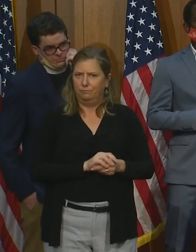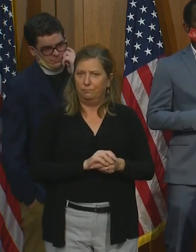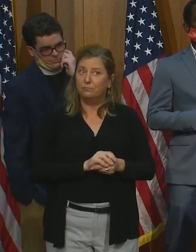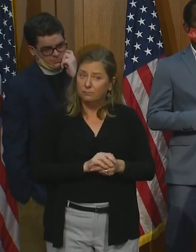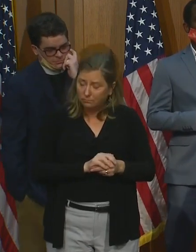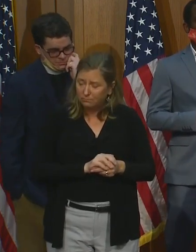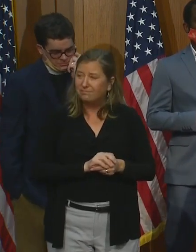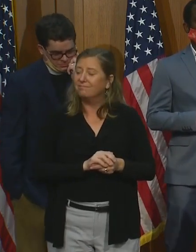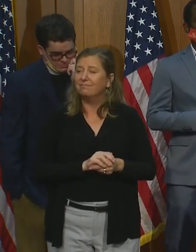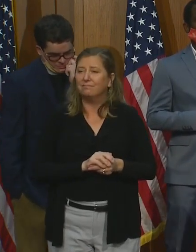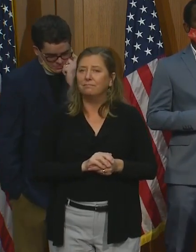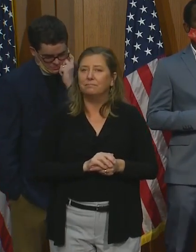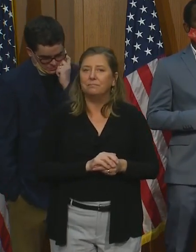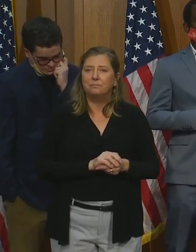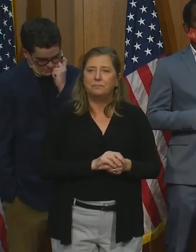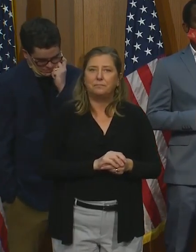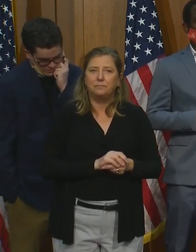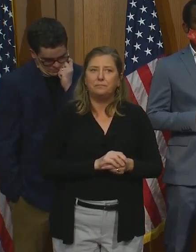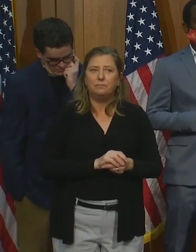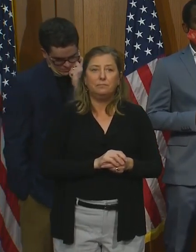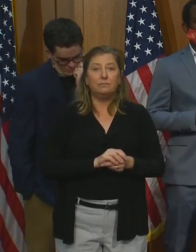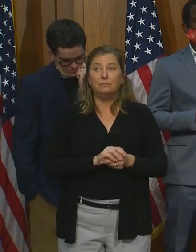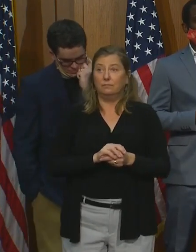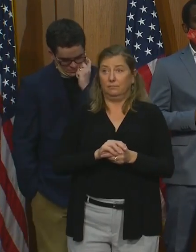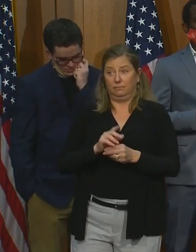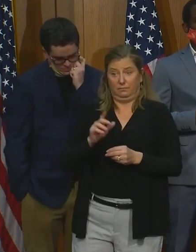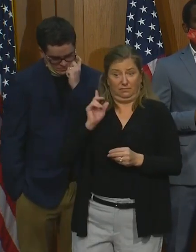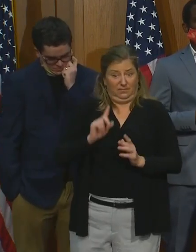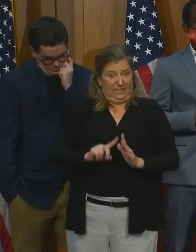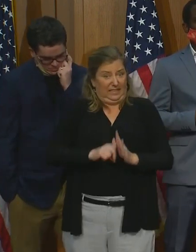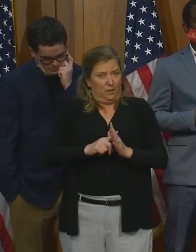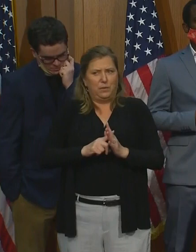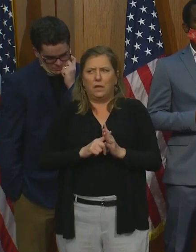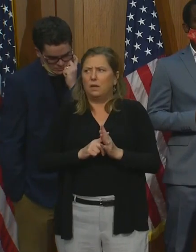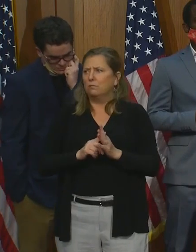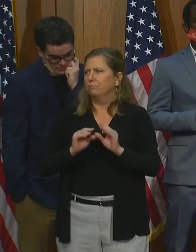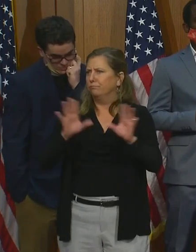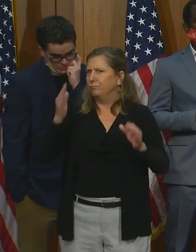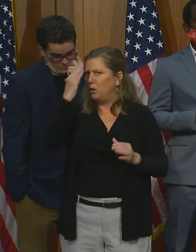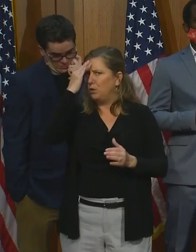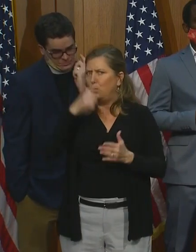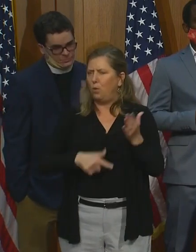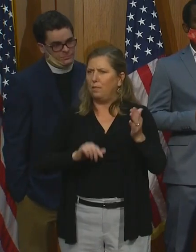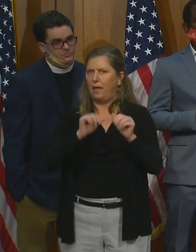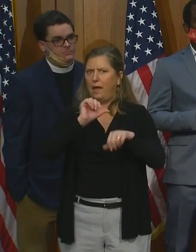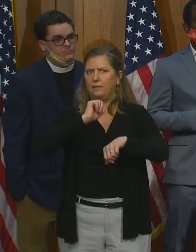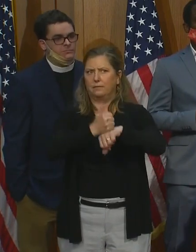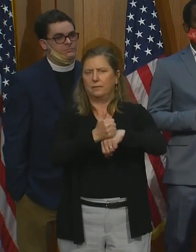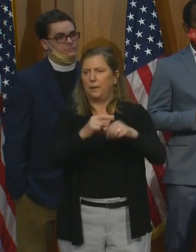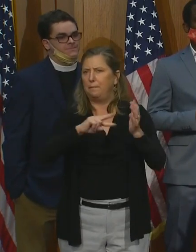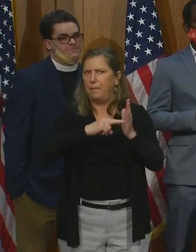STATUE WAS UNVEILED. BUT FROM THE BEGINNING THERE WAS NO